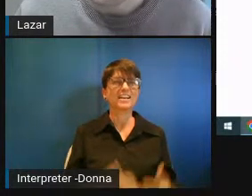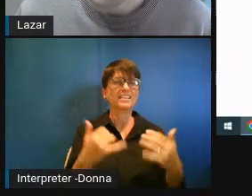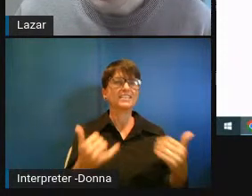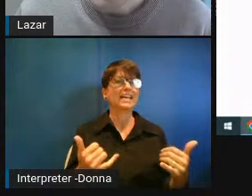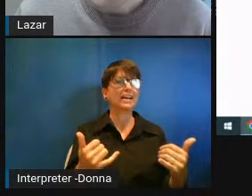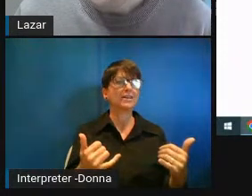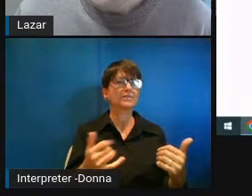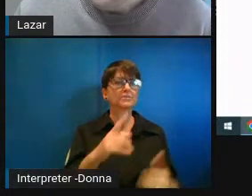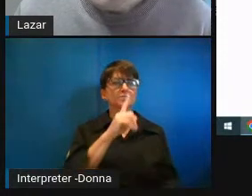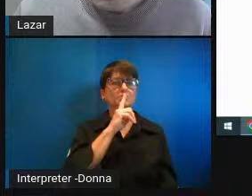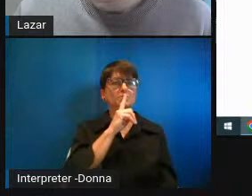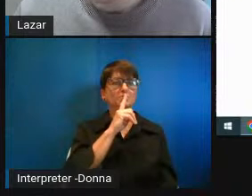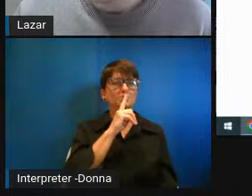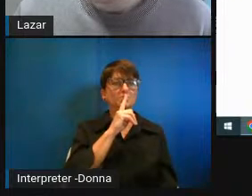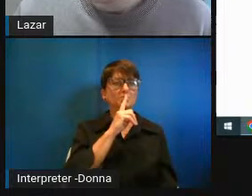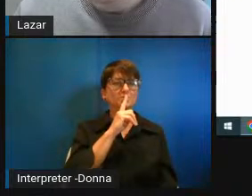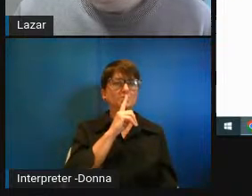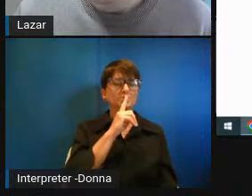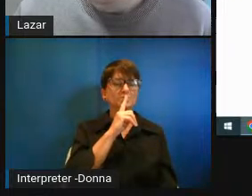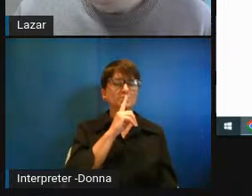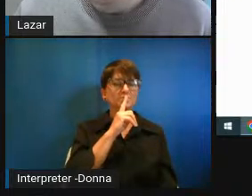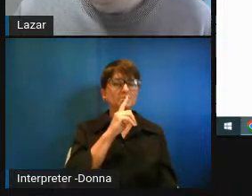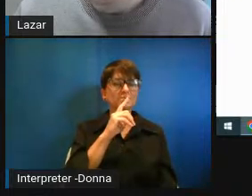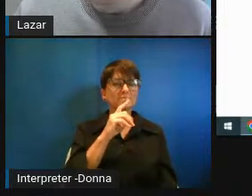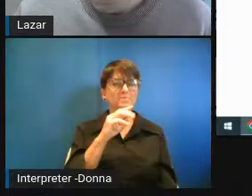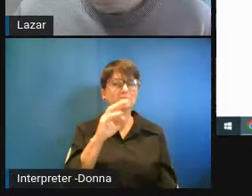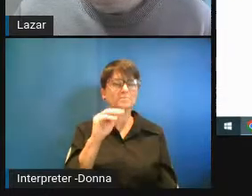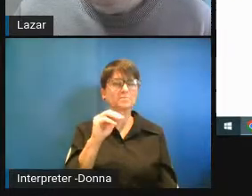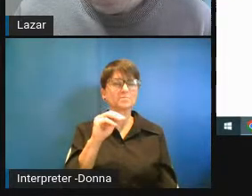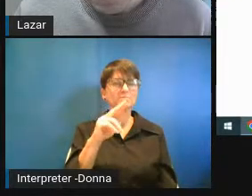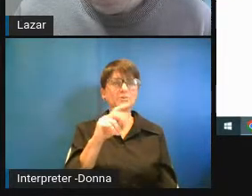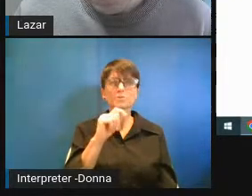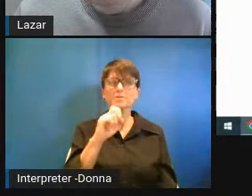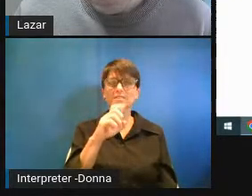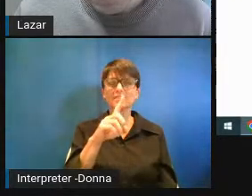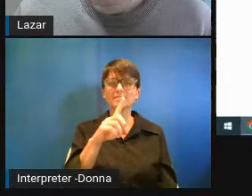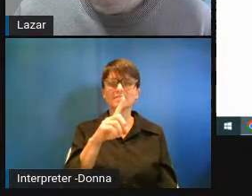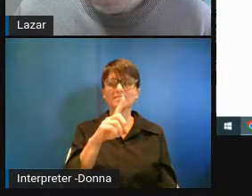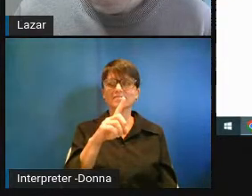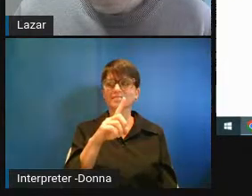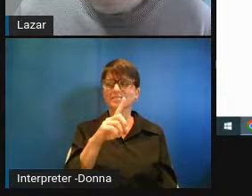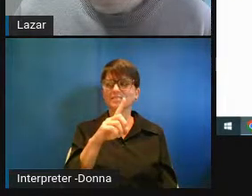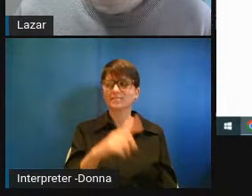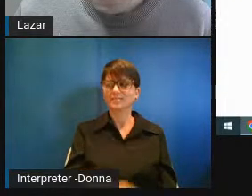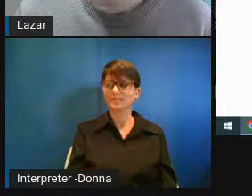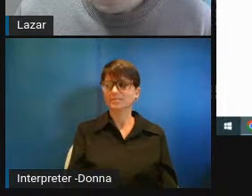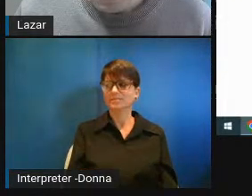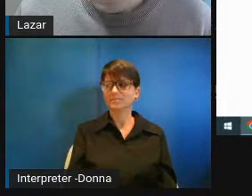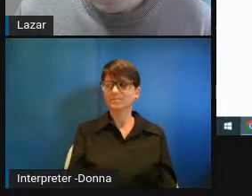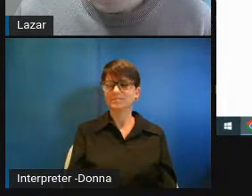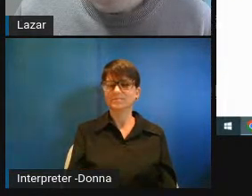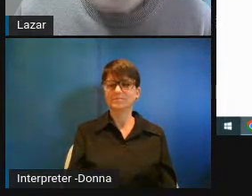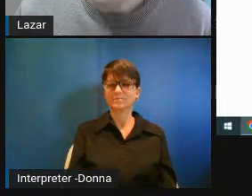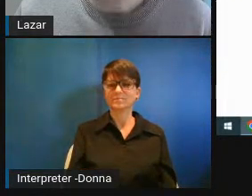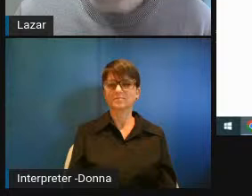Lazar Bulatovic: Like old records. Picca Neri: Yes. Lazar Bulatovic: Now you are muted.